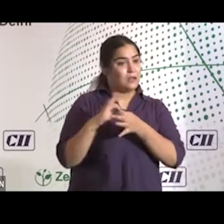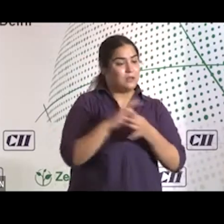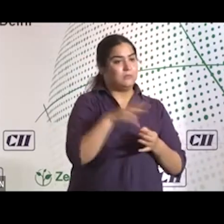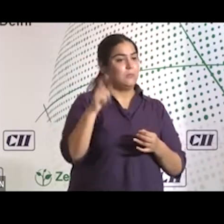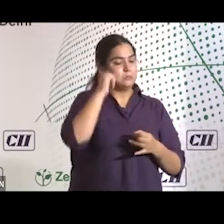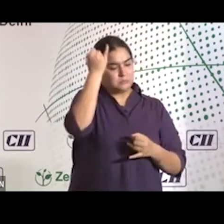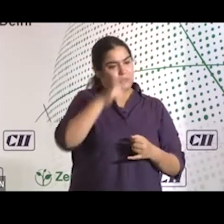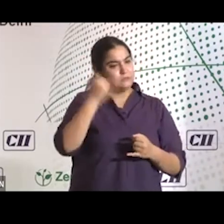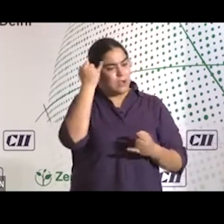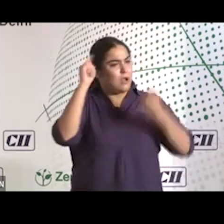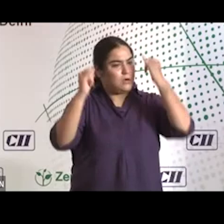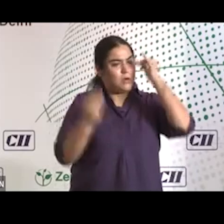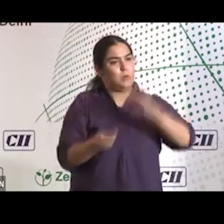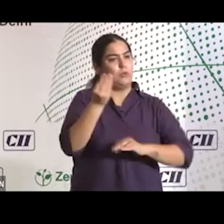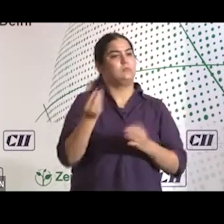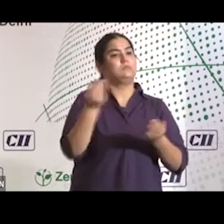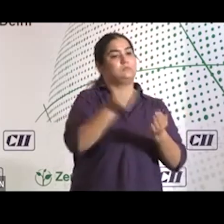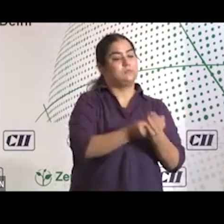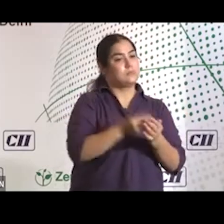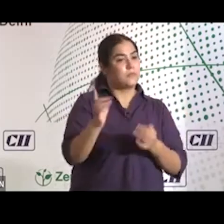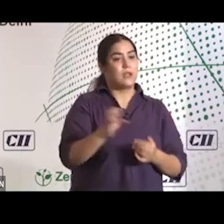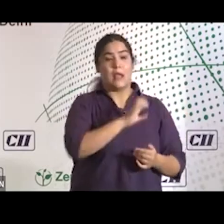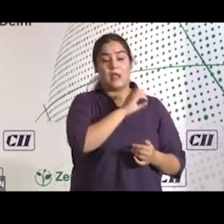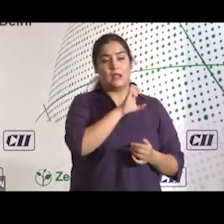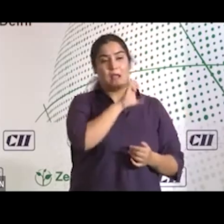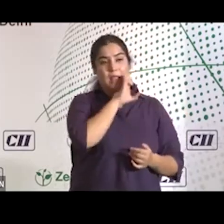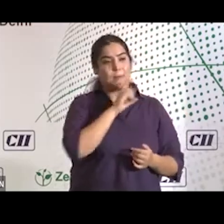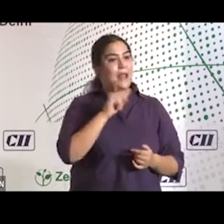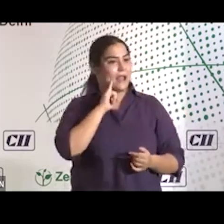and enabled India is one of them.